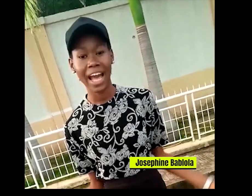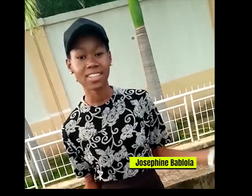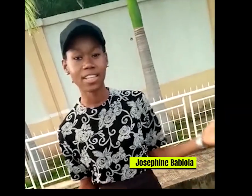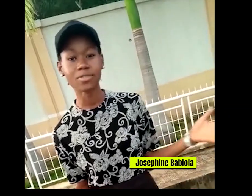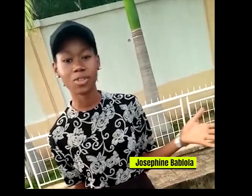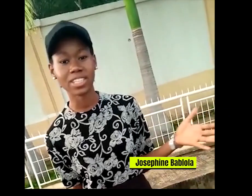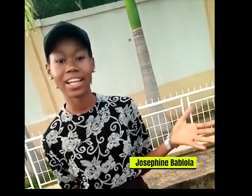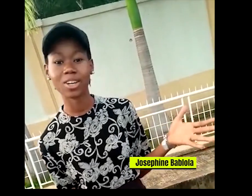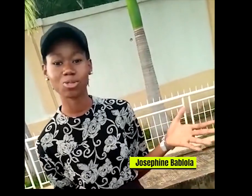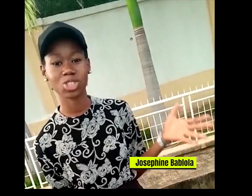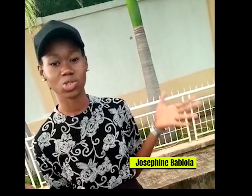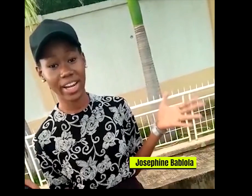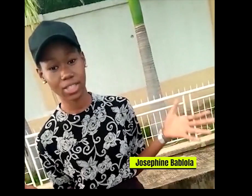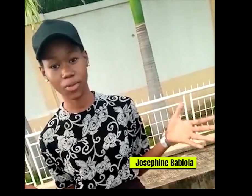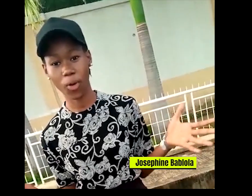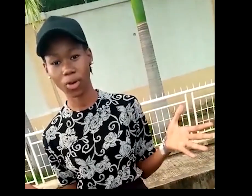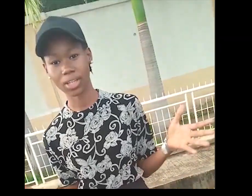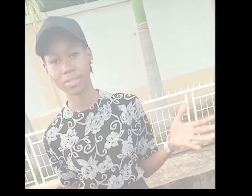I stand for sign language rights for all.